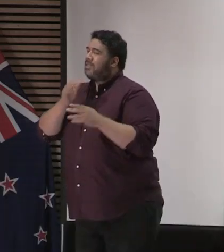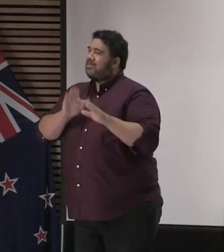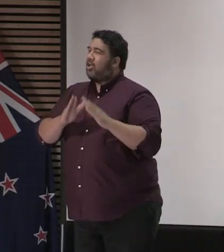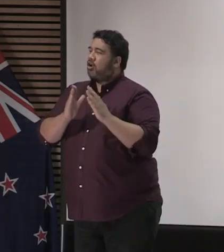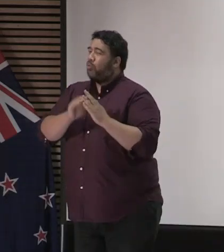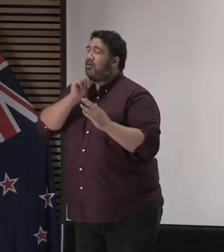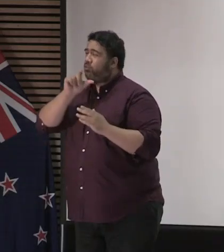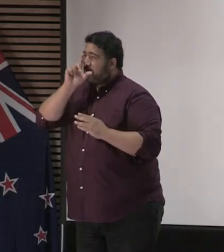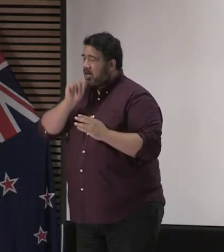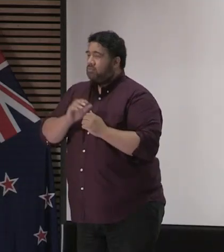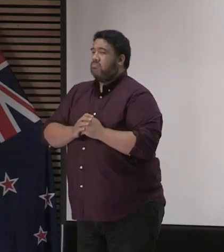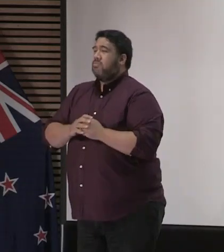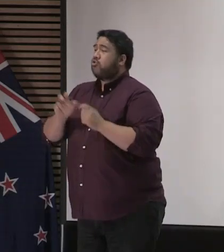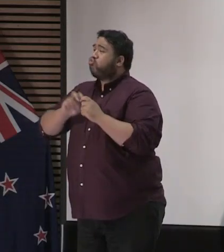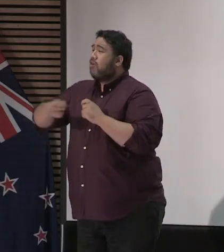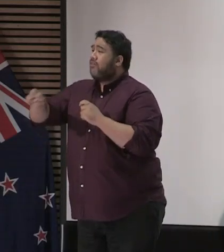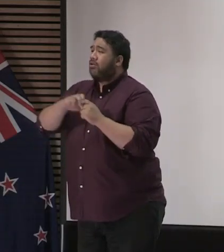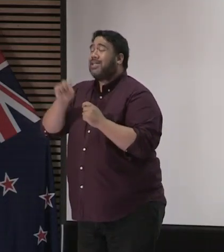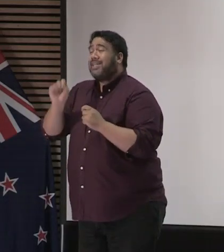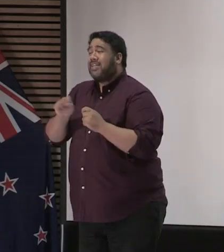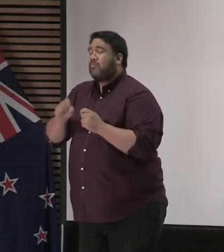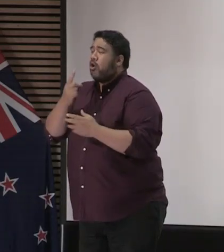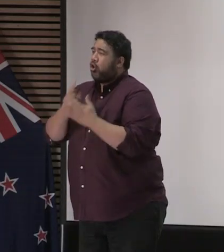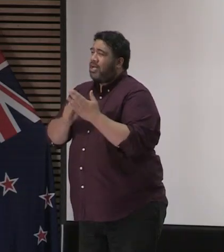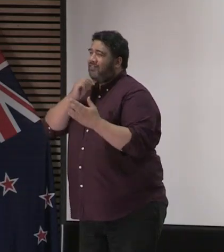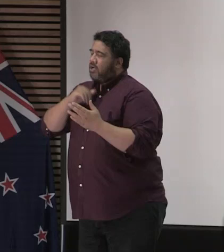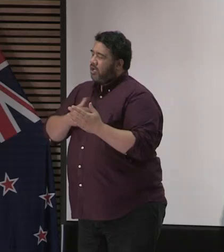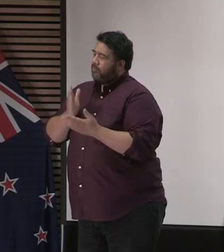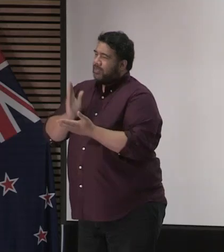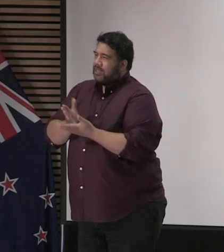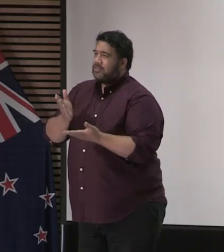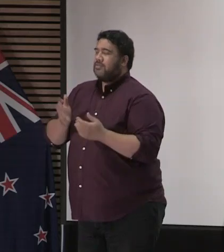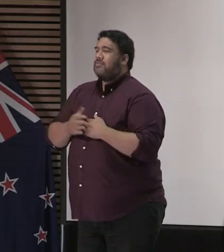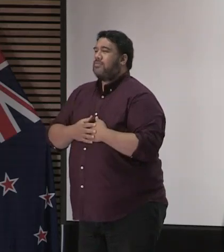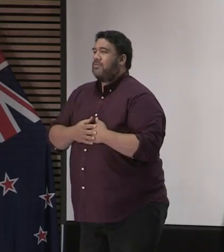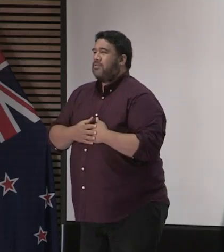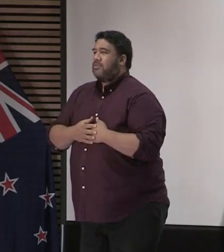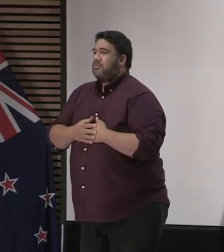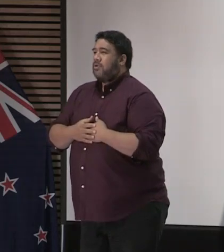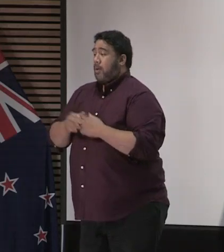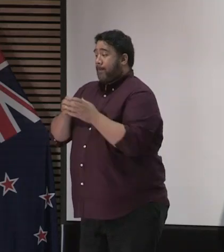where possible including for work and education. Please stay regional and limit